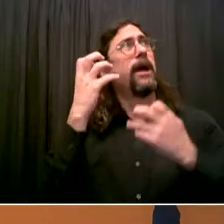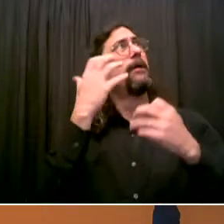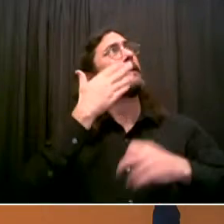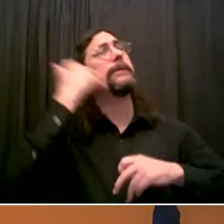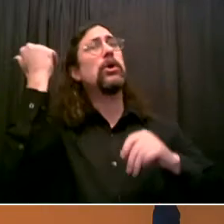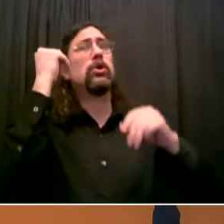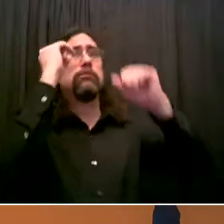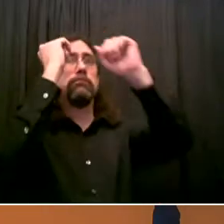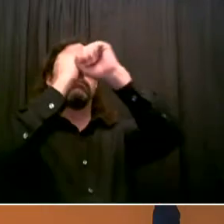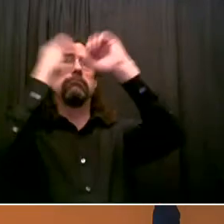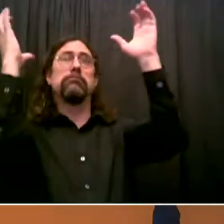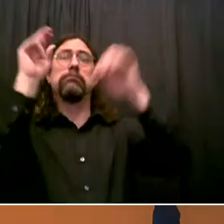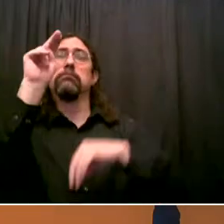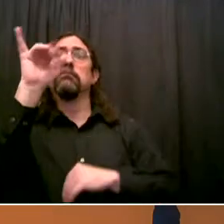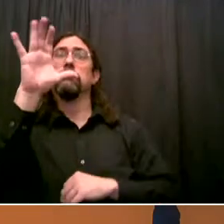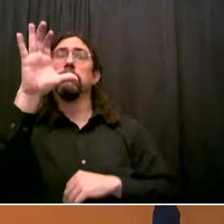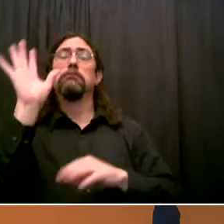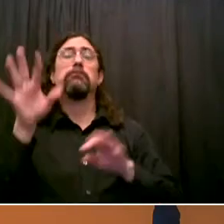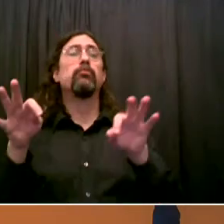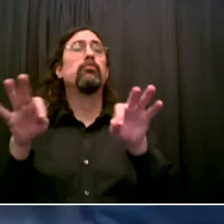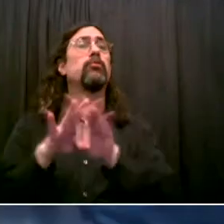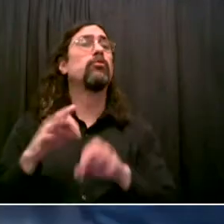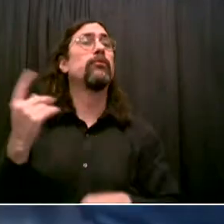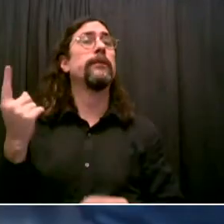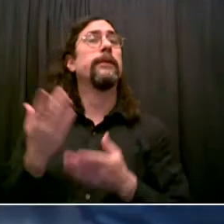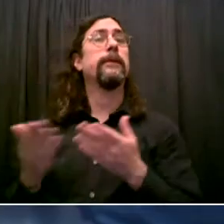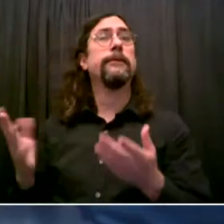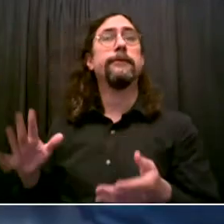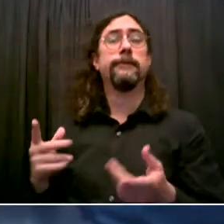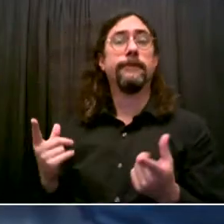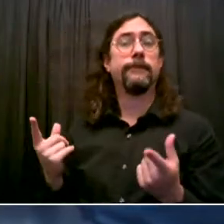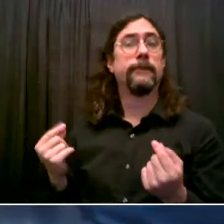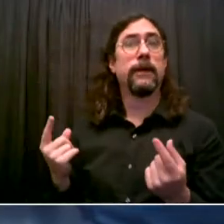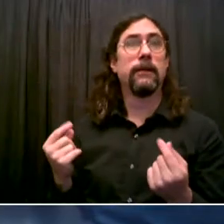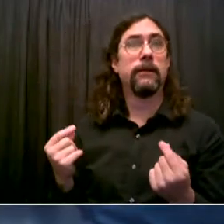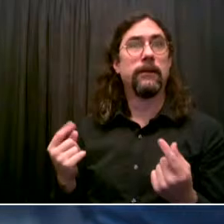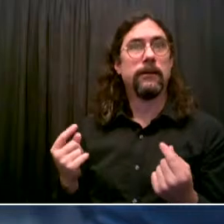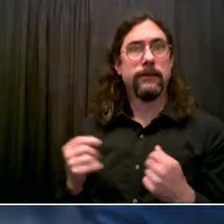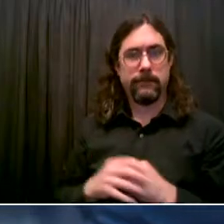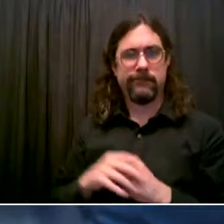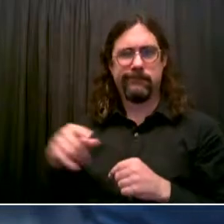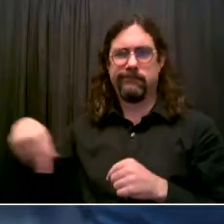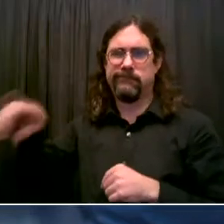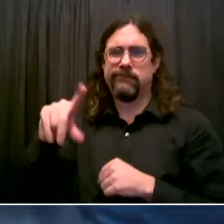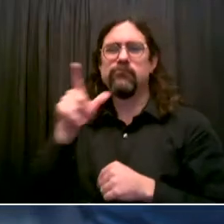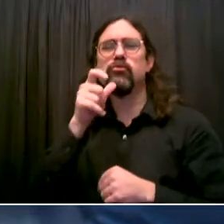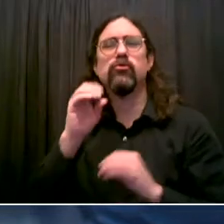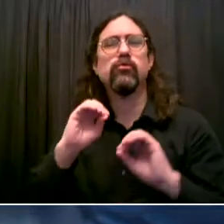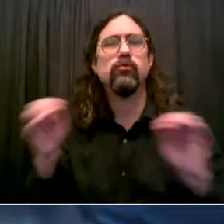WHEN PEOPLE THINK ABOUT A BETTER SOCIETY, WE WANT TO